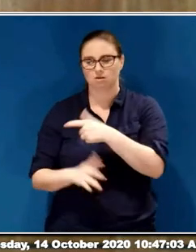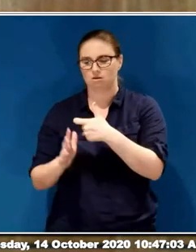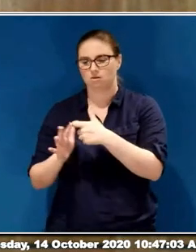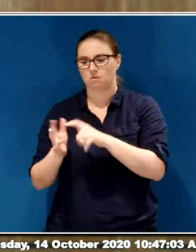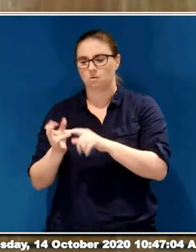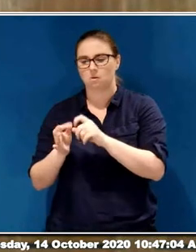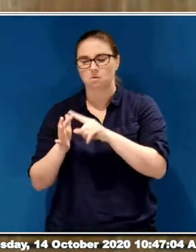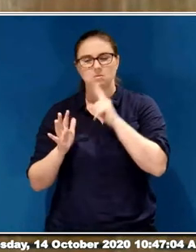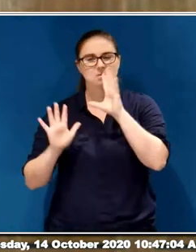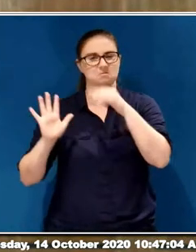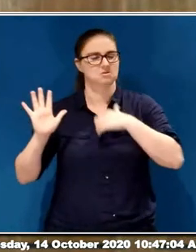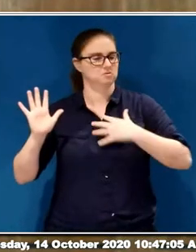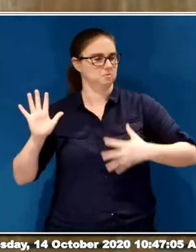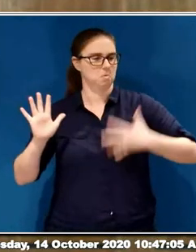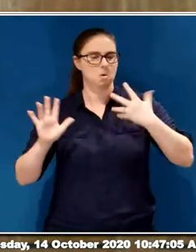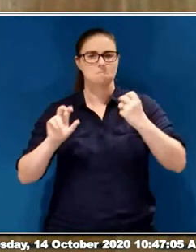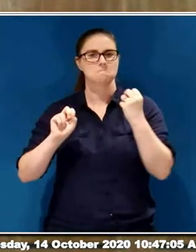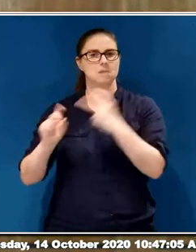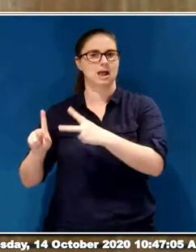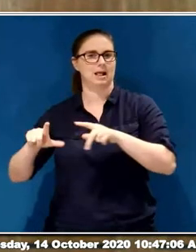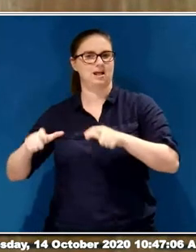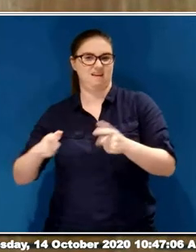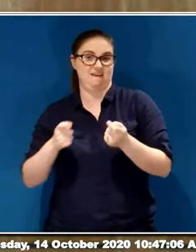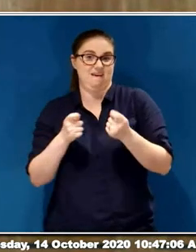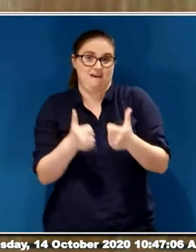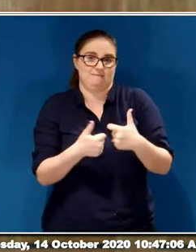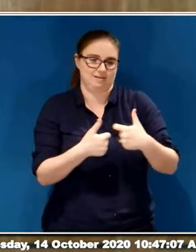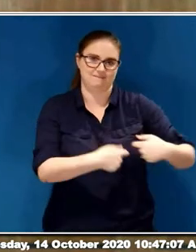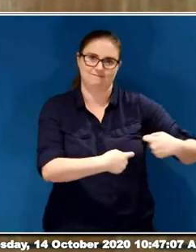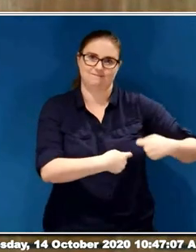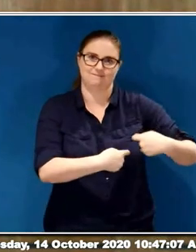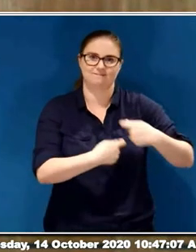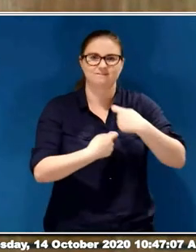So Kobe became upset, distressed.